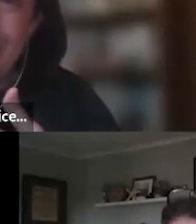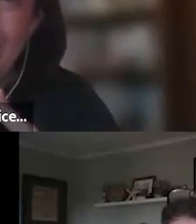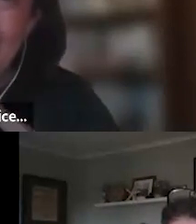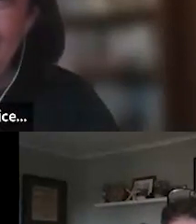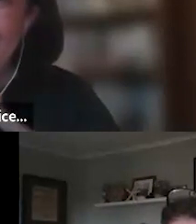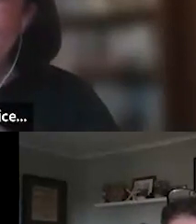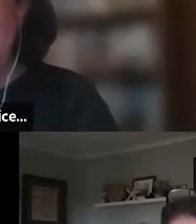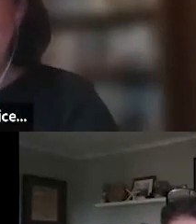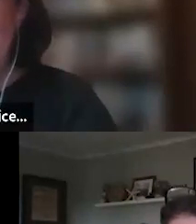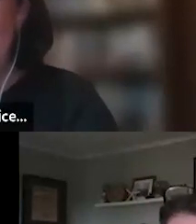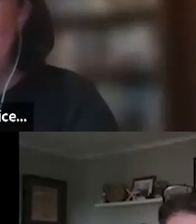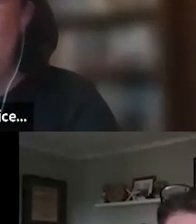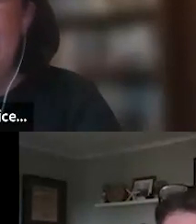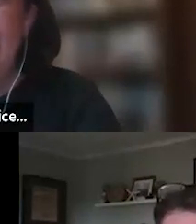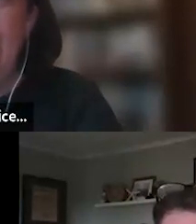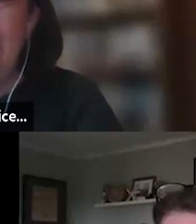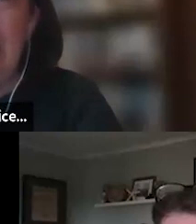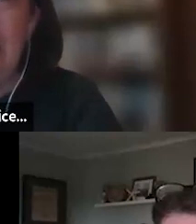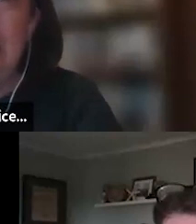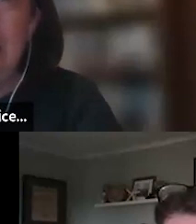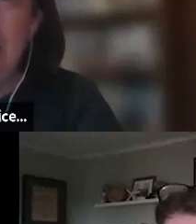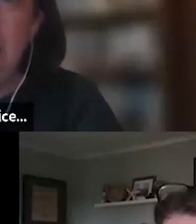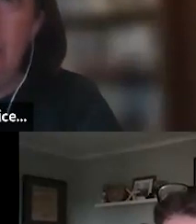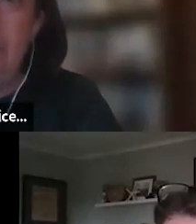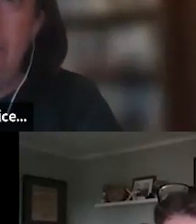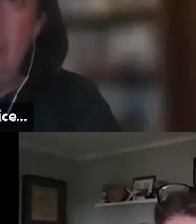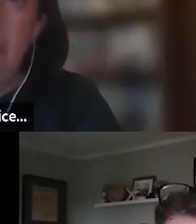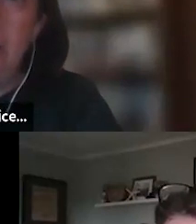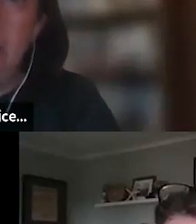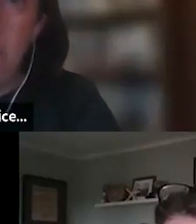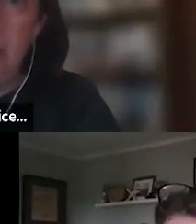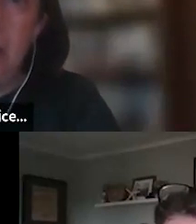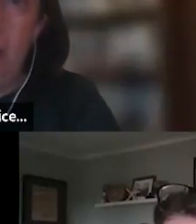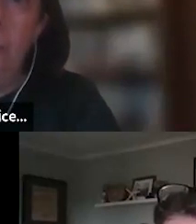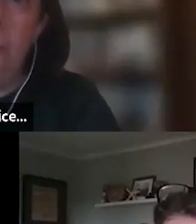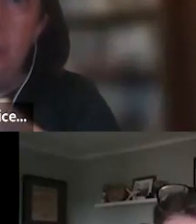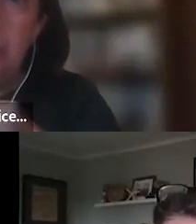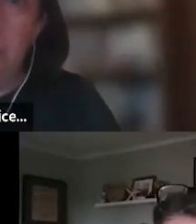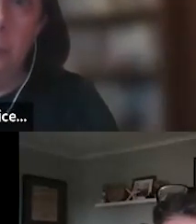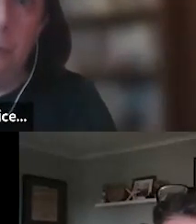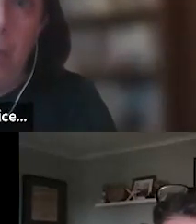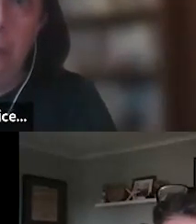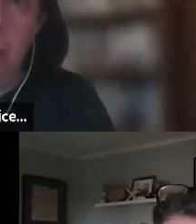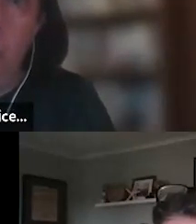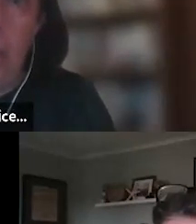that's my bias towards getting people connected to income, can be helpful in terms of paving the way